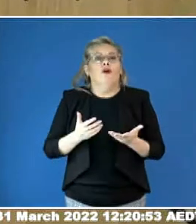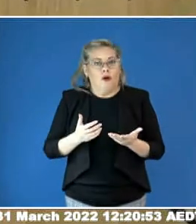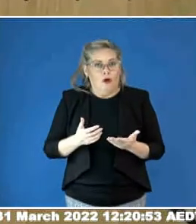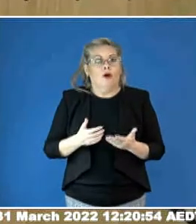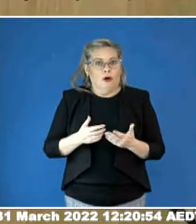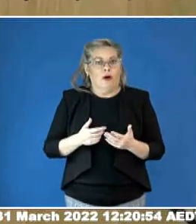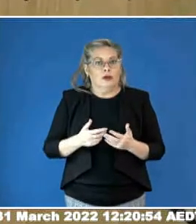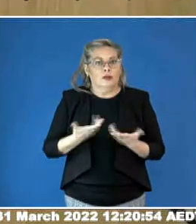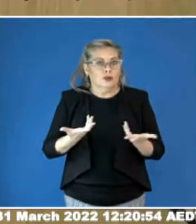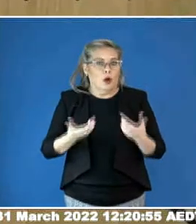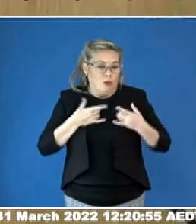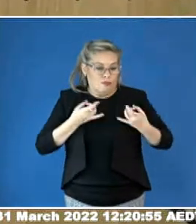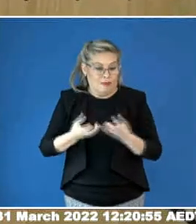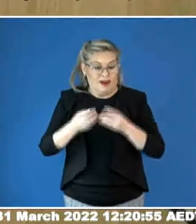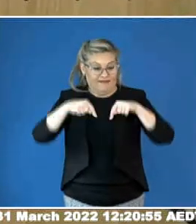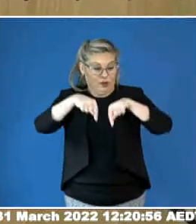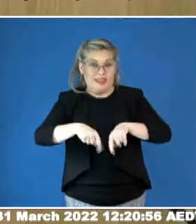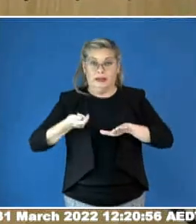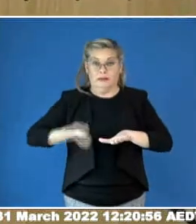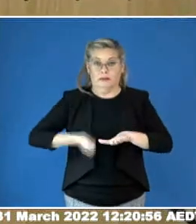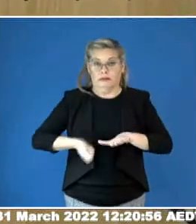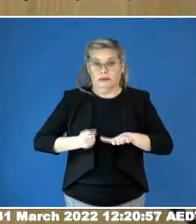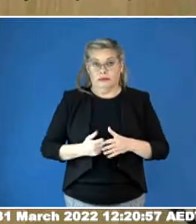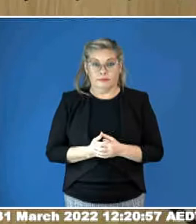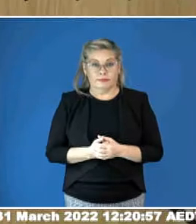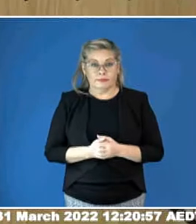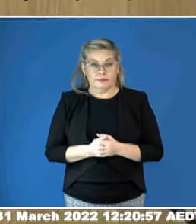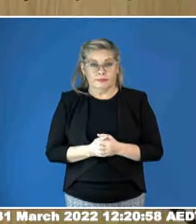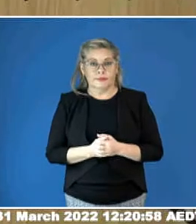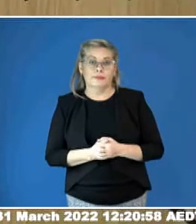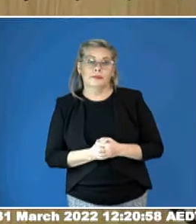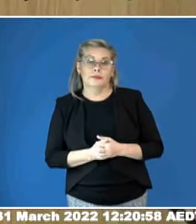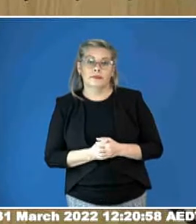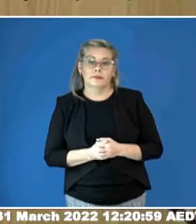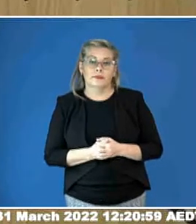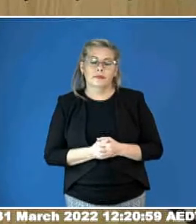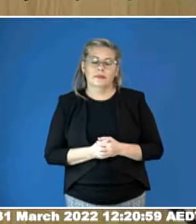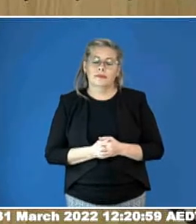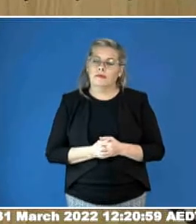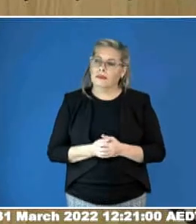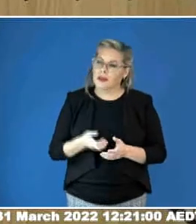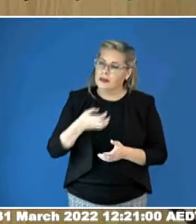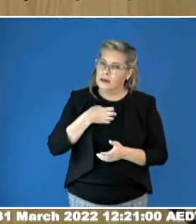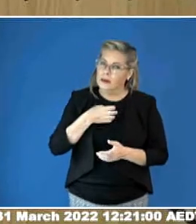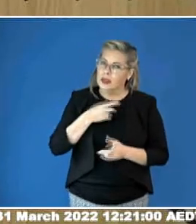preparation for the hearing. So do I gather from that answer that the process of trying to identify where gaps